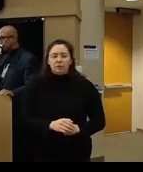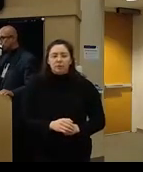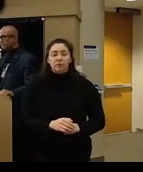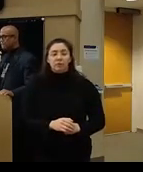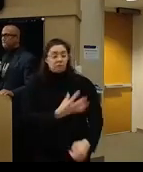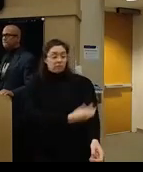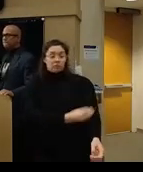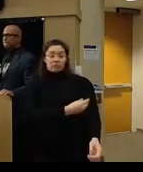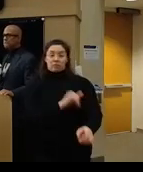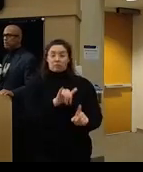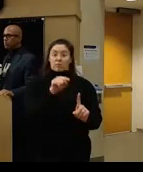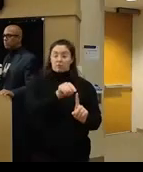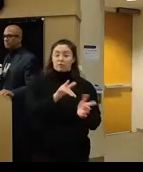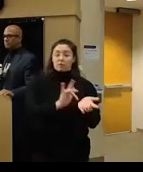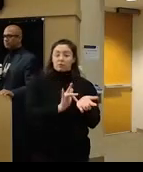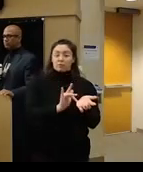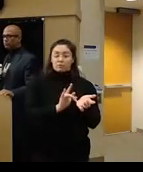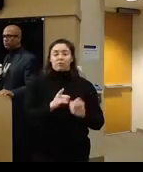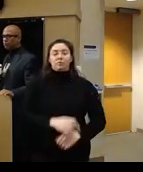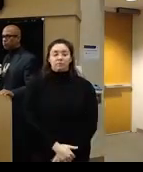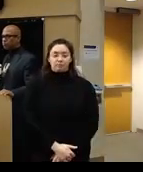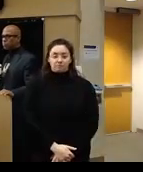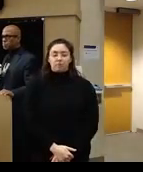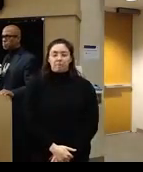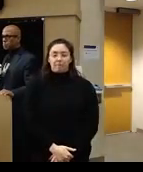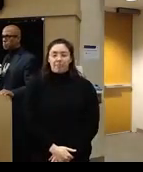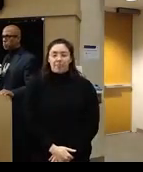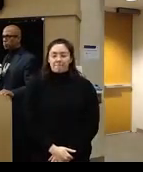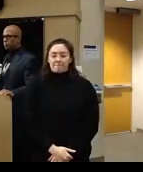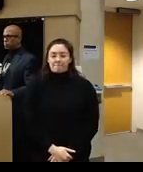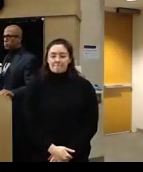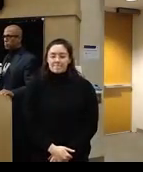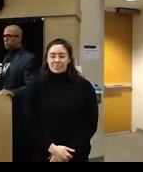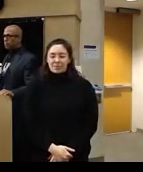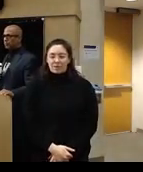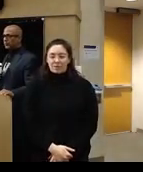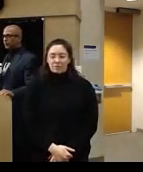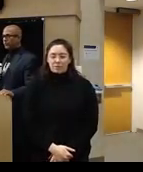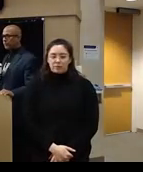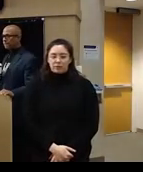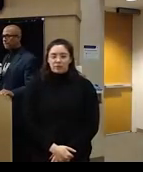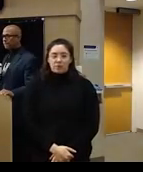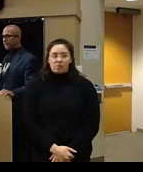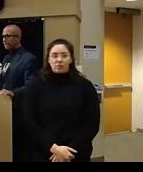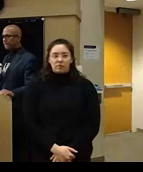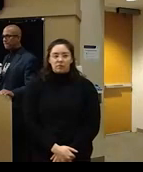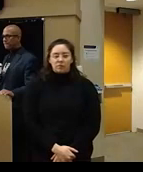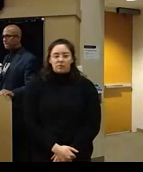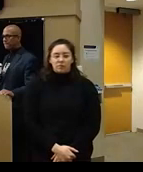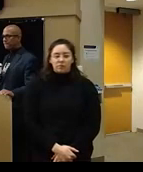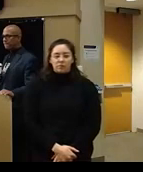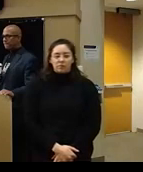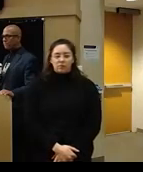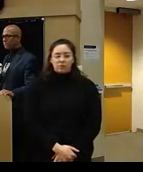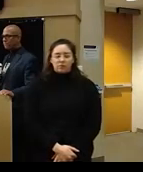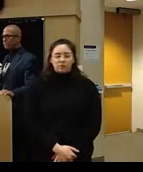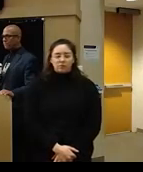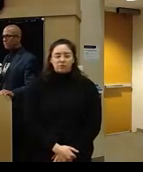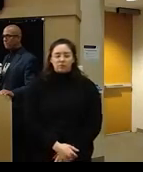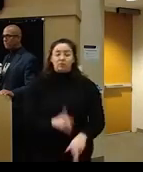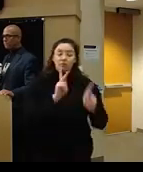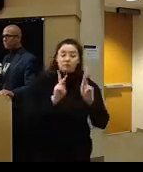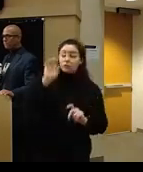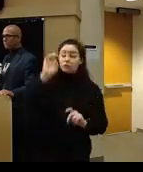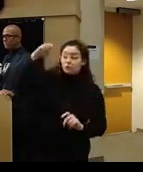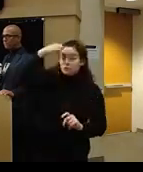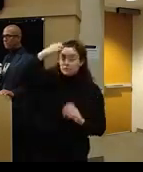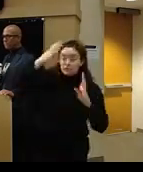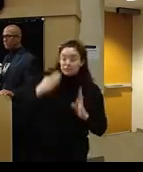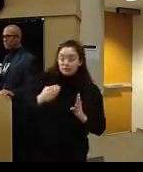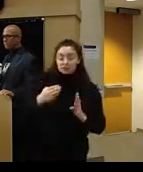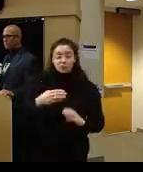State phans both um Europeans as well as white American Physicians